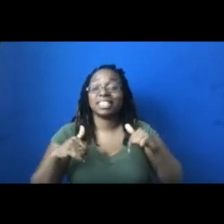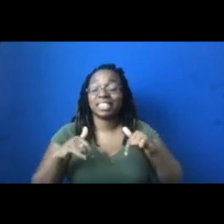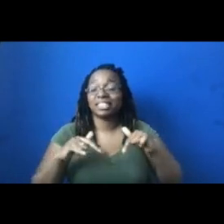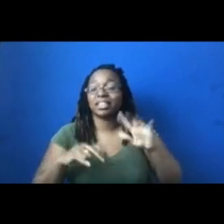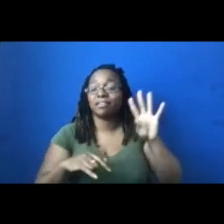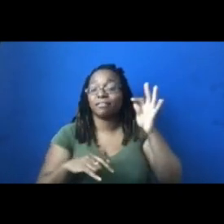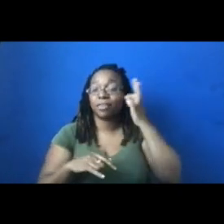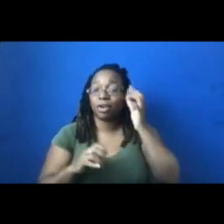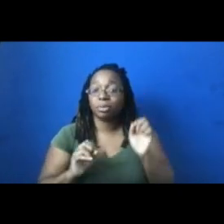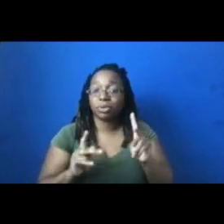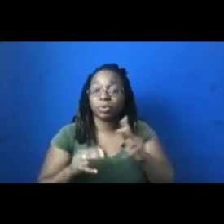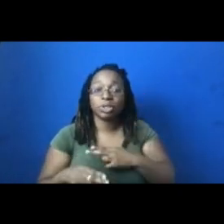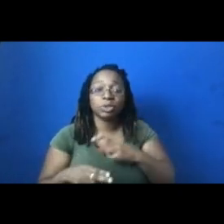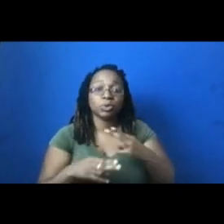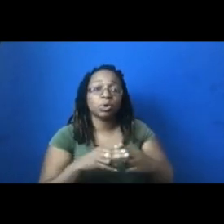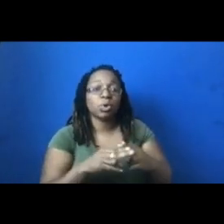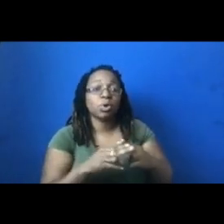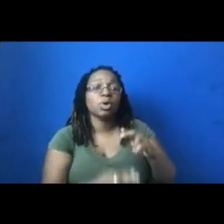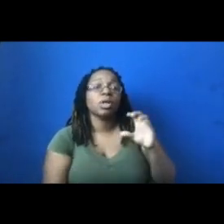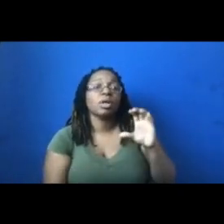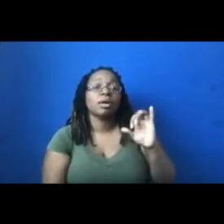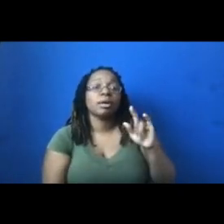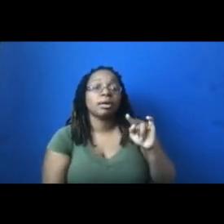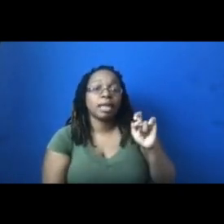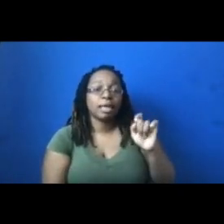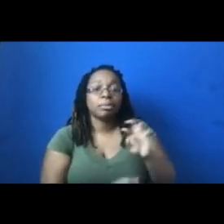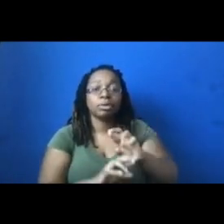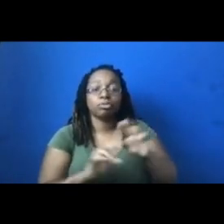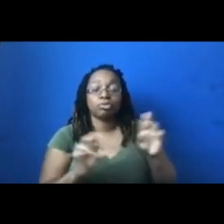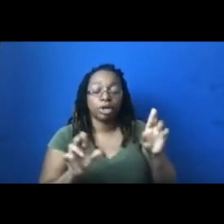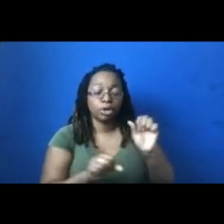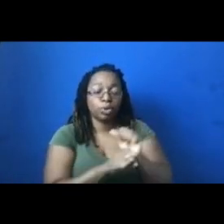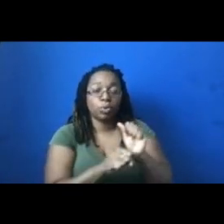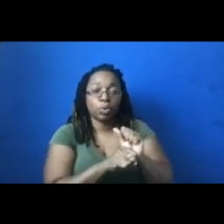Workforce for Coastal States, Tribes and Territories. And